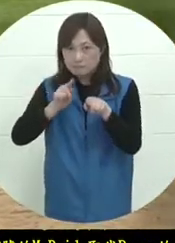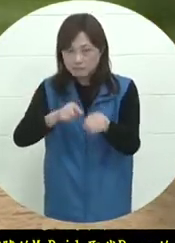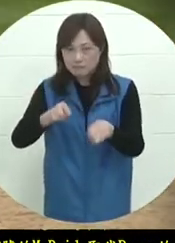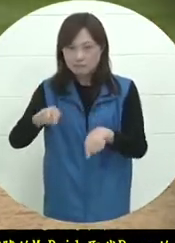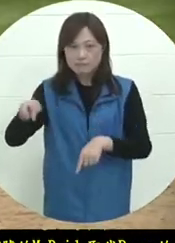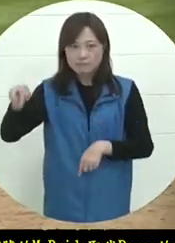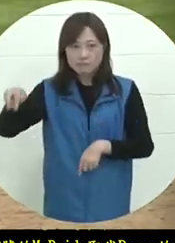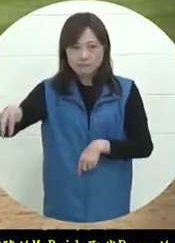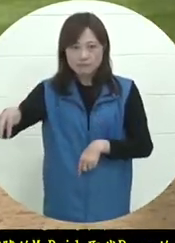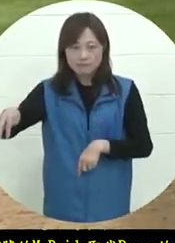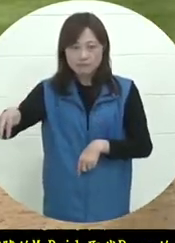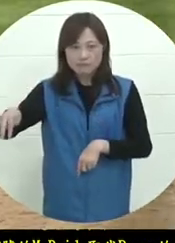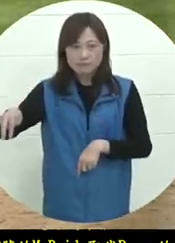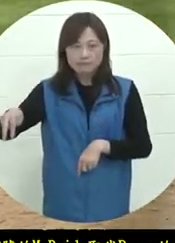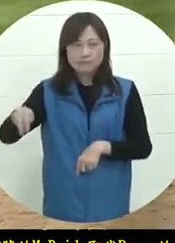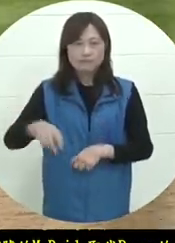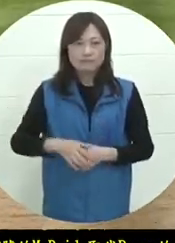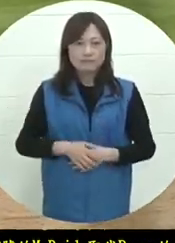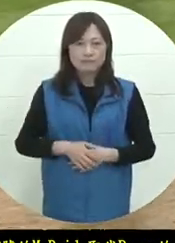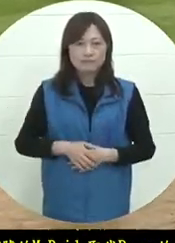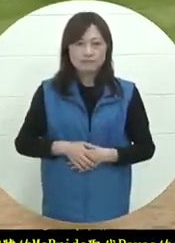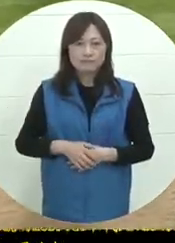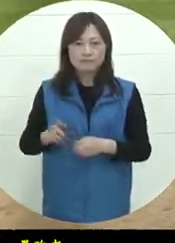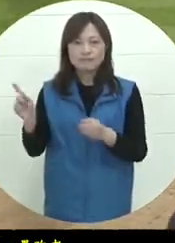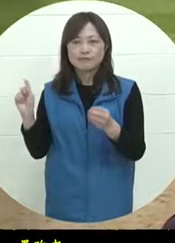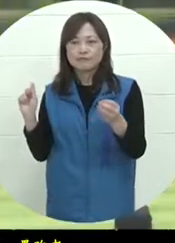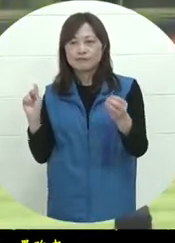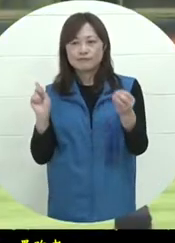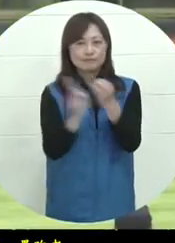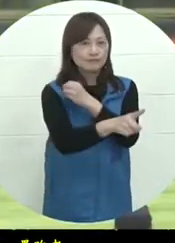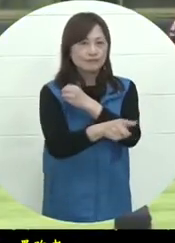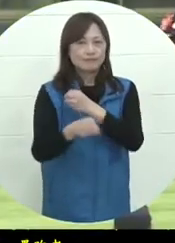when chasing an empty ball with a good ball.